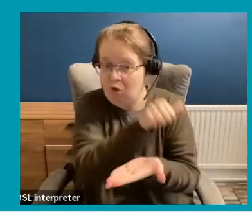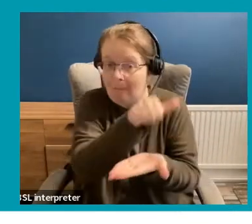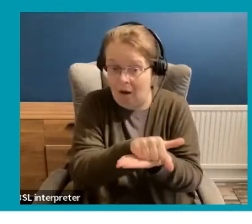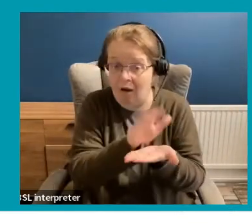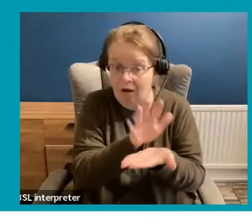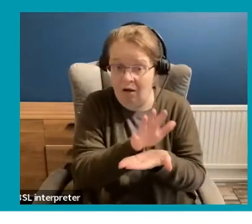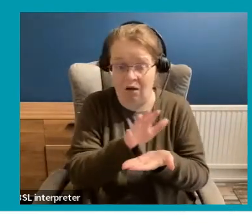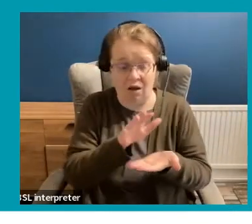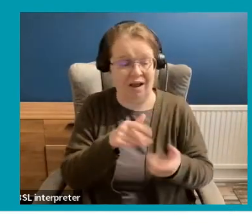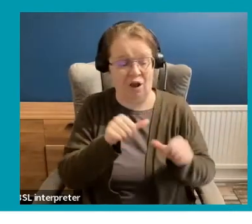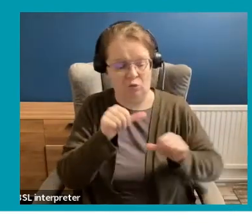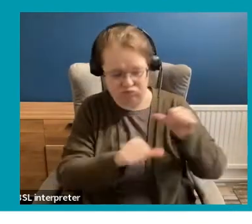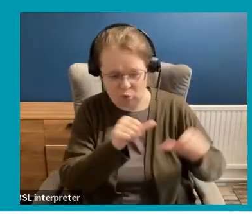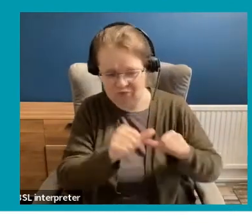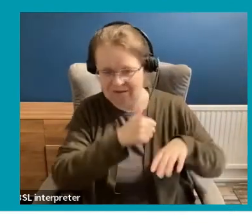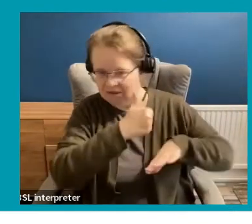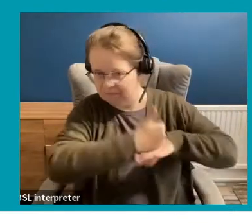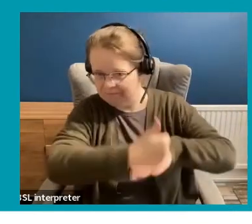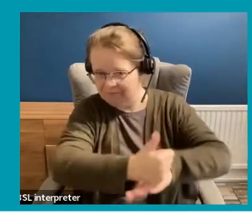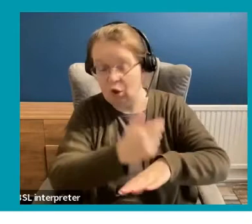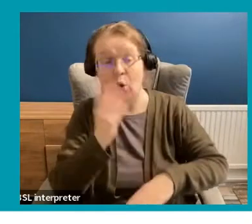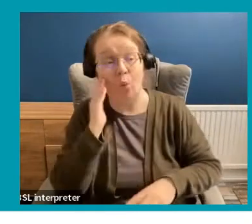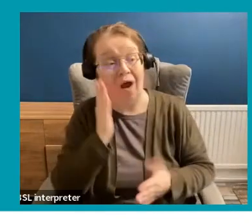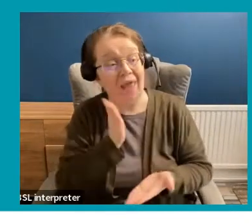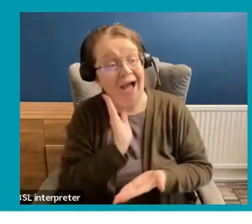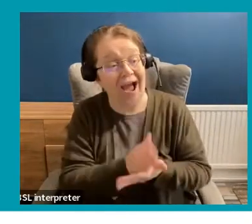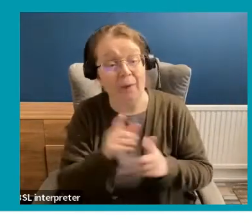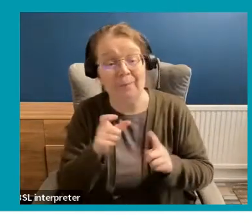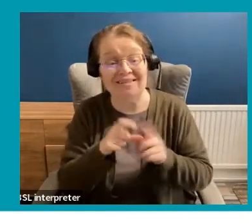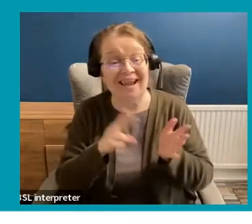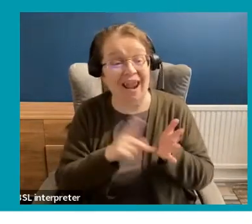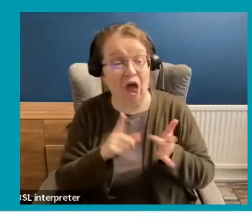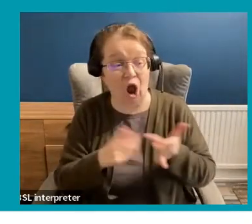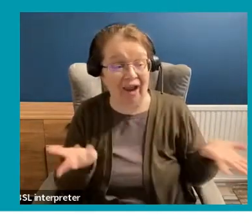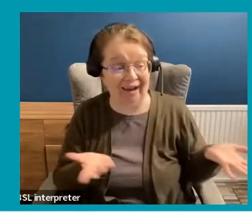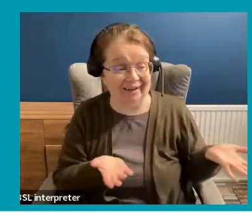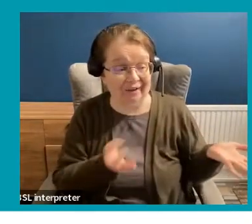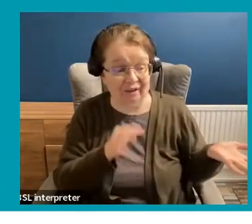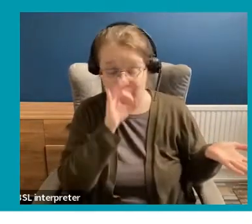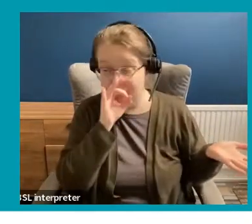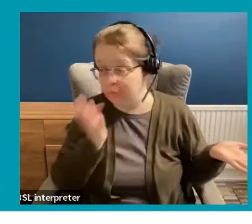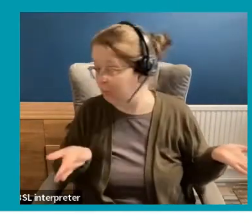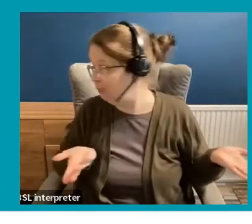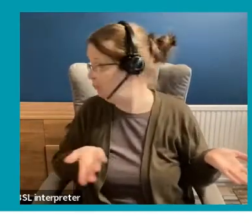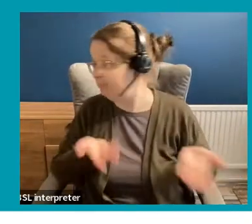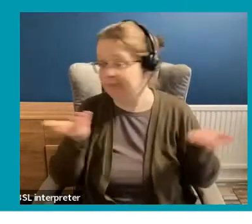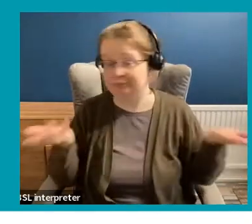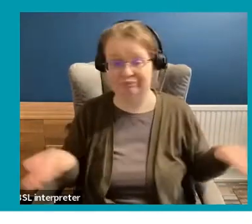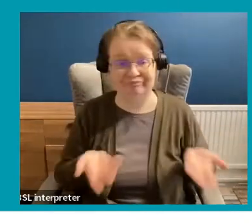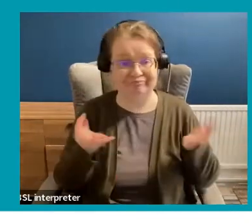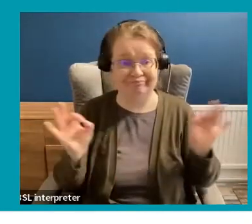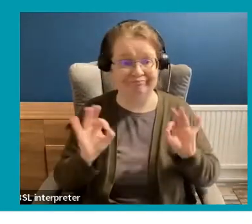processes in place but then when it comes to DNI that is missing. We don't know what impact we want to make, we